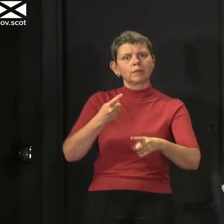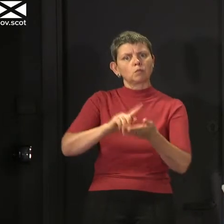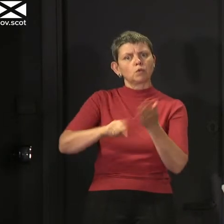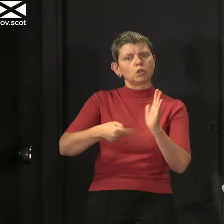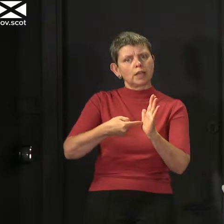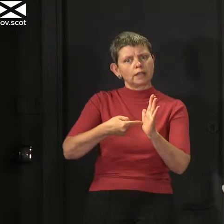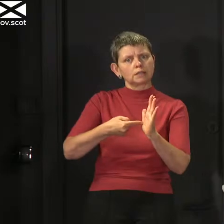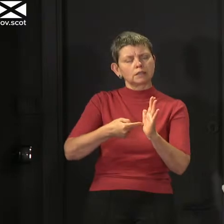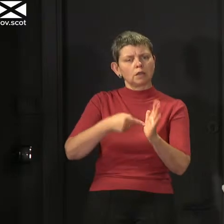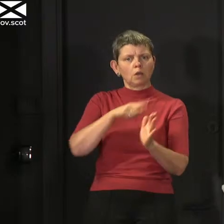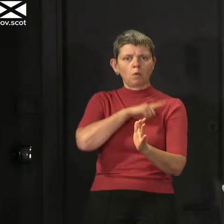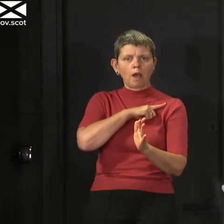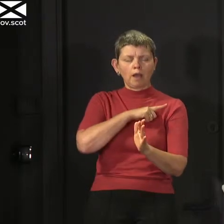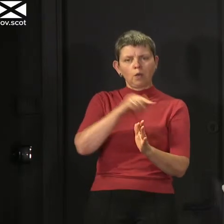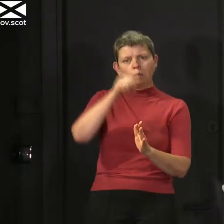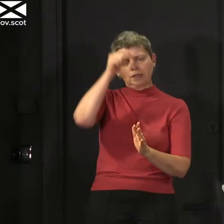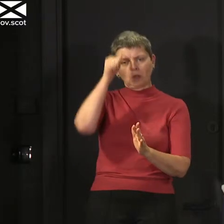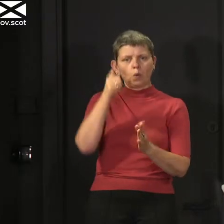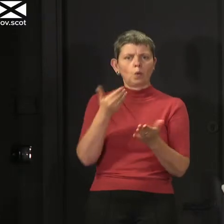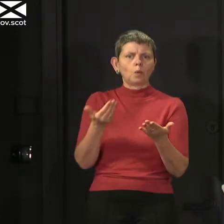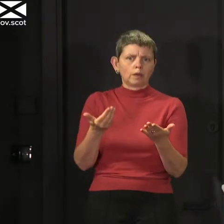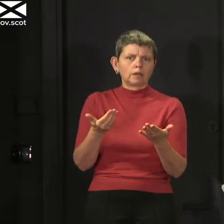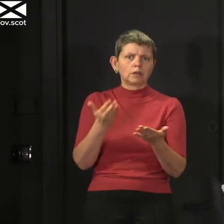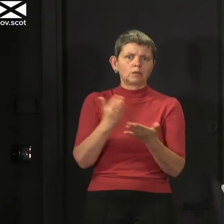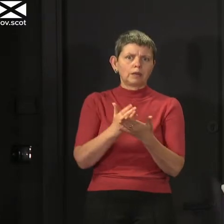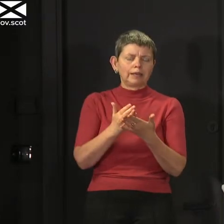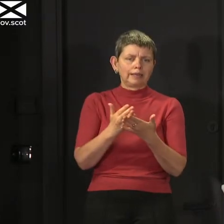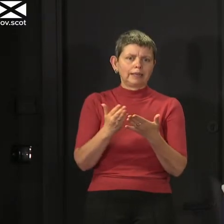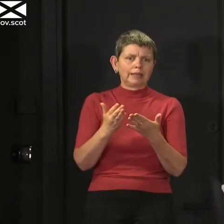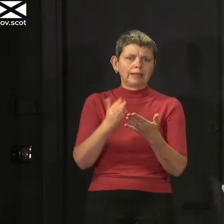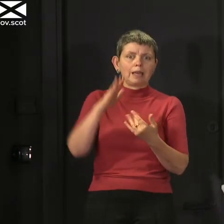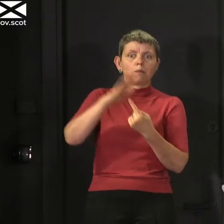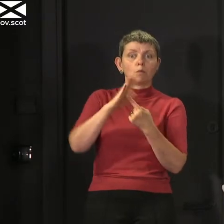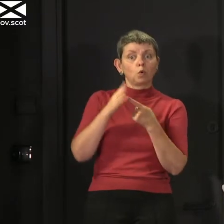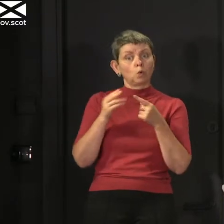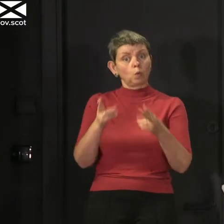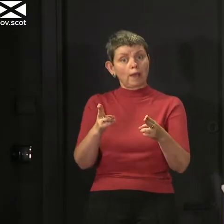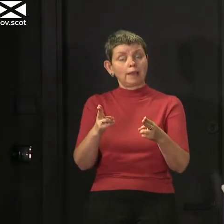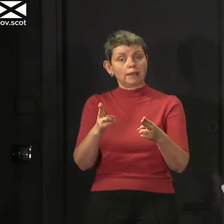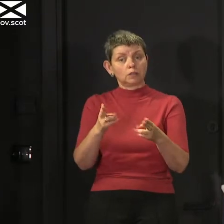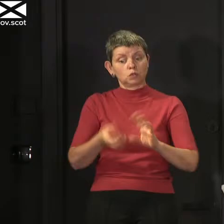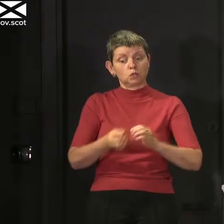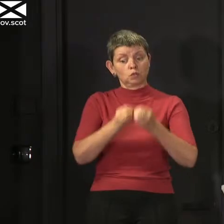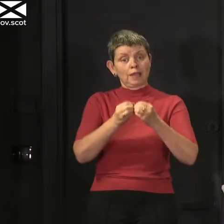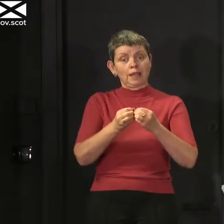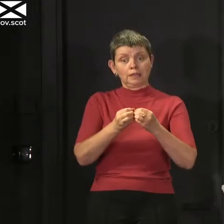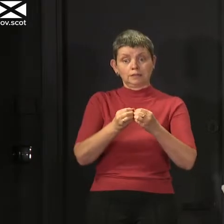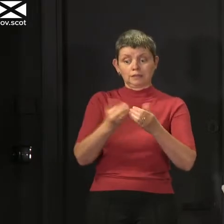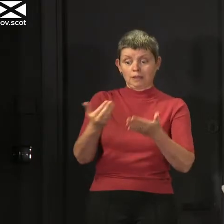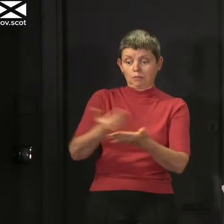crisis we know is a really important way of trying to create jobs and protect jobs. Fiona, do you want to add